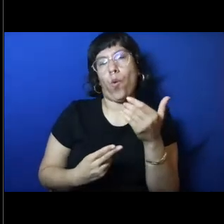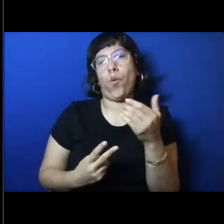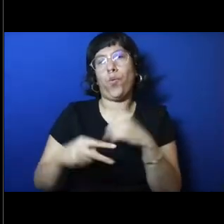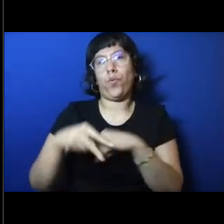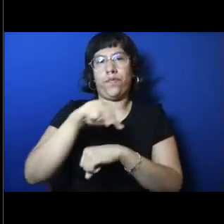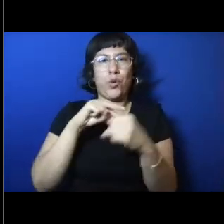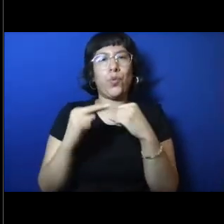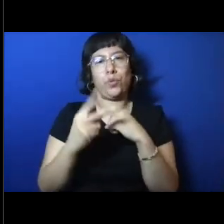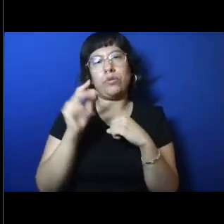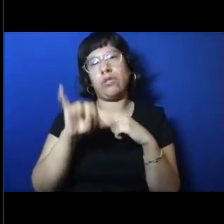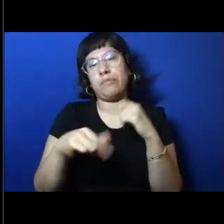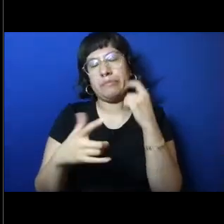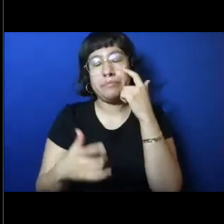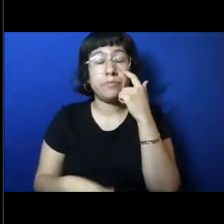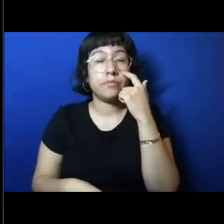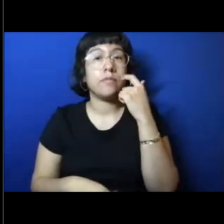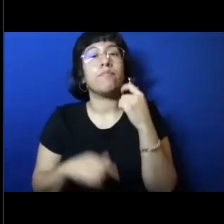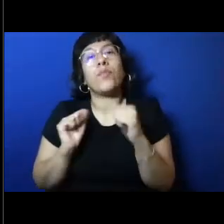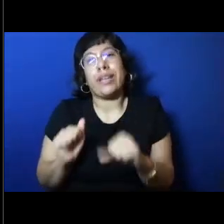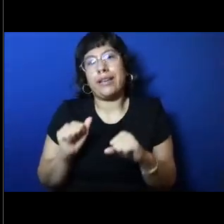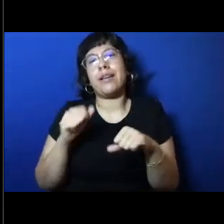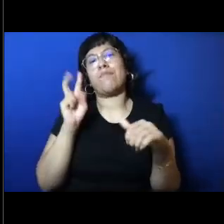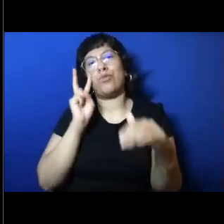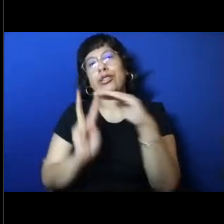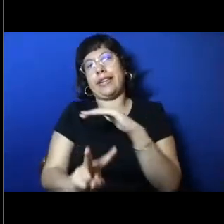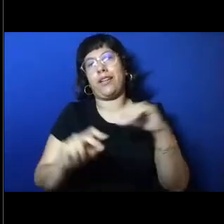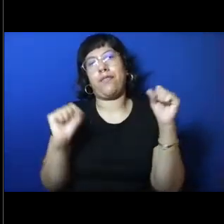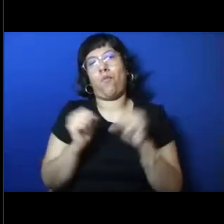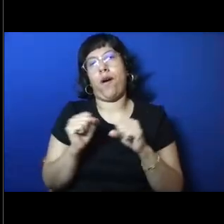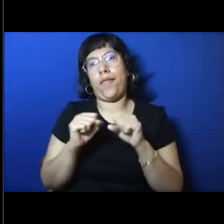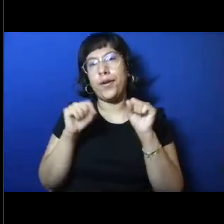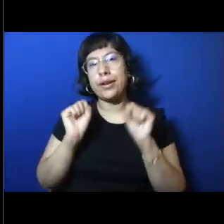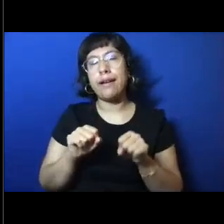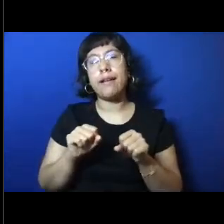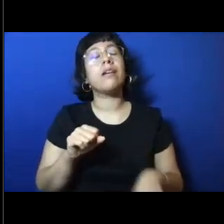[Nicole] So, but we don't have other satellites